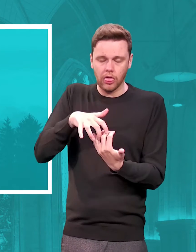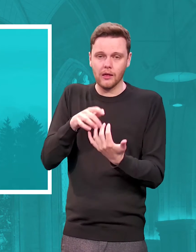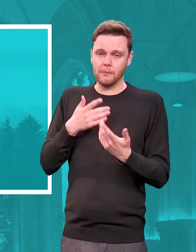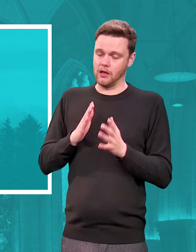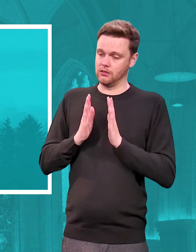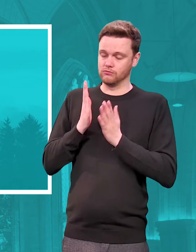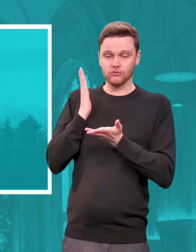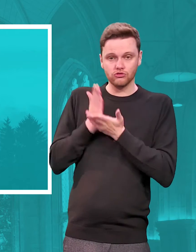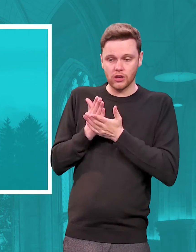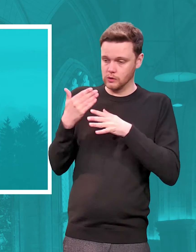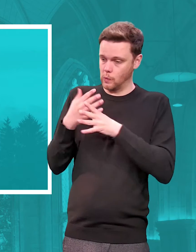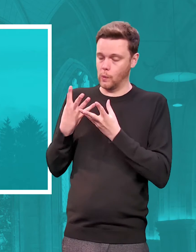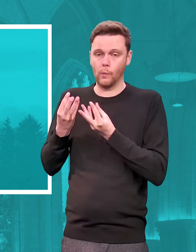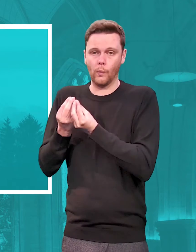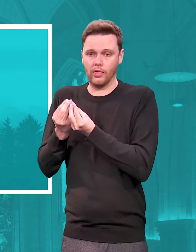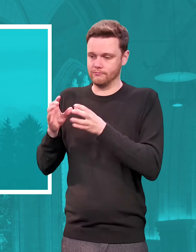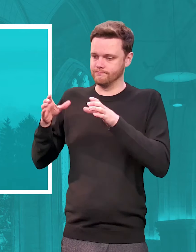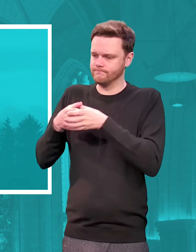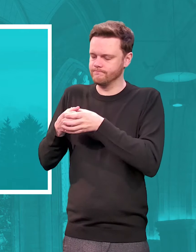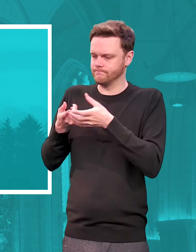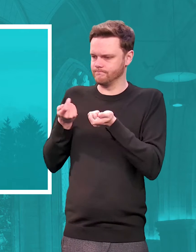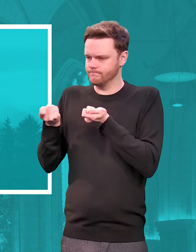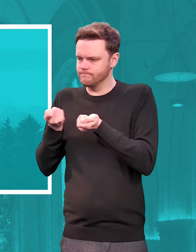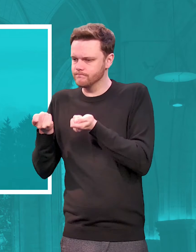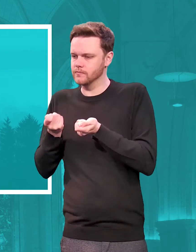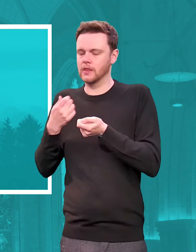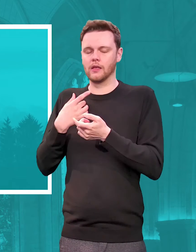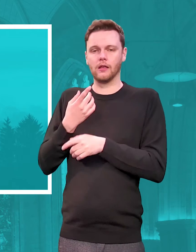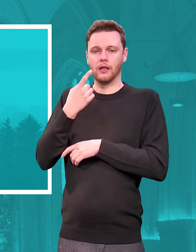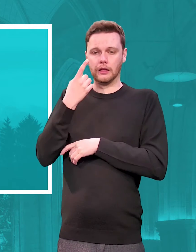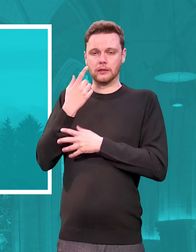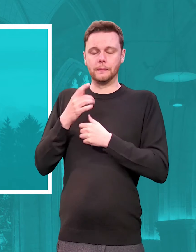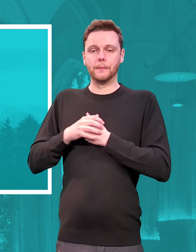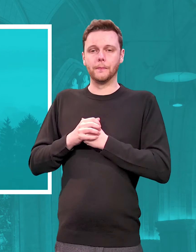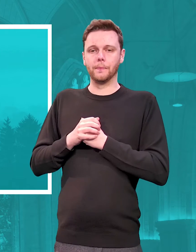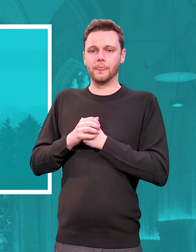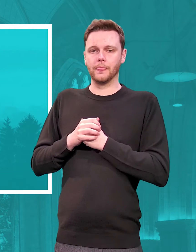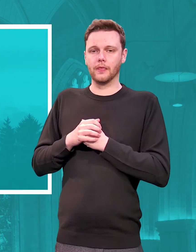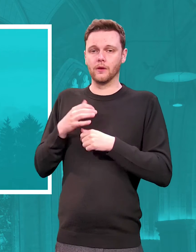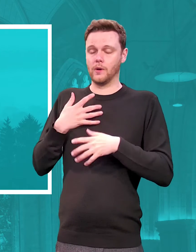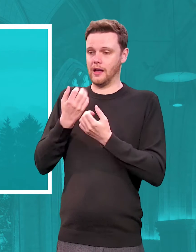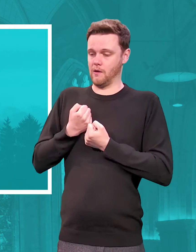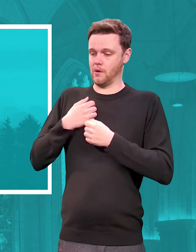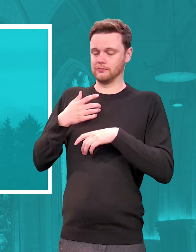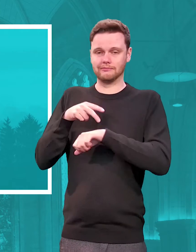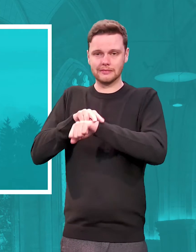in a Pakistani Strategy Group ably supported by the Asia Secretary, Sandy Sneddon, and our own Clerk, Madelaine Sproule.